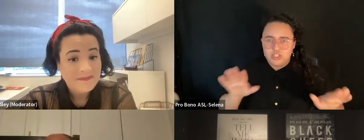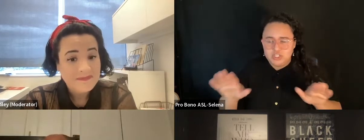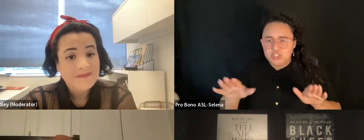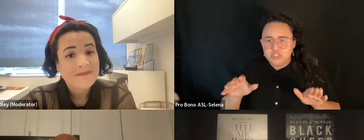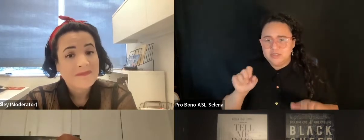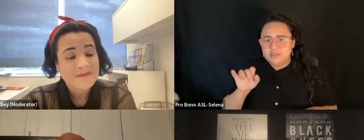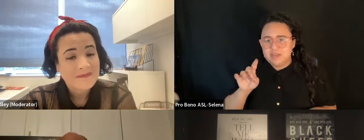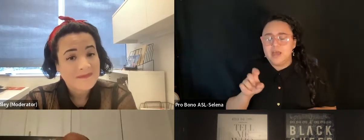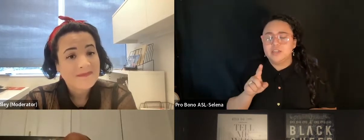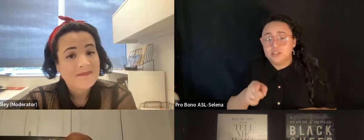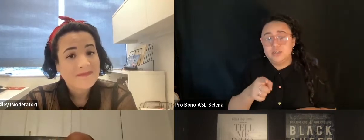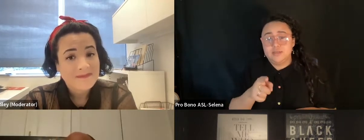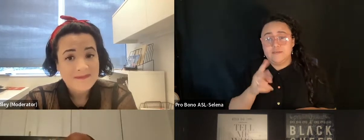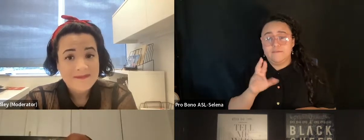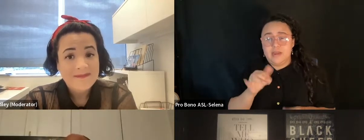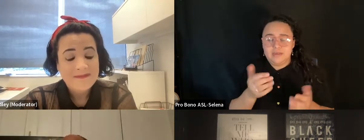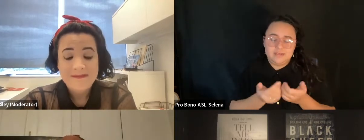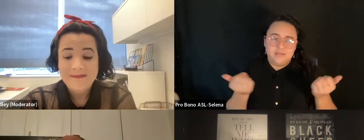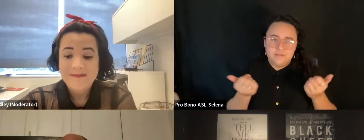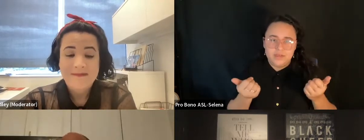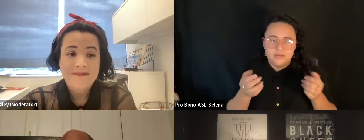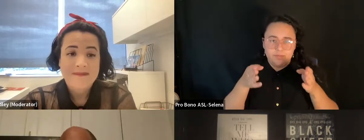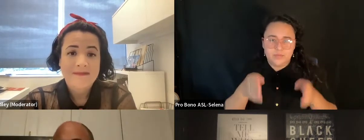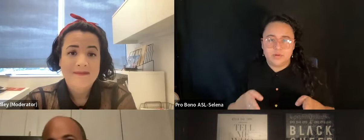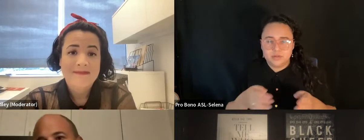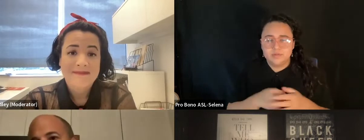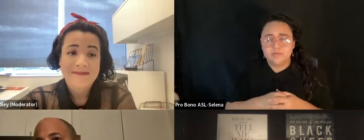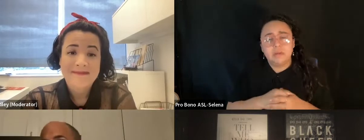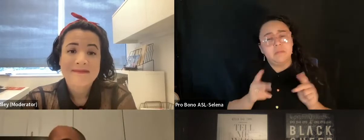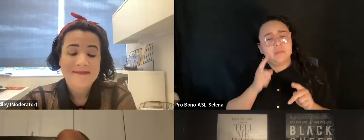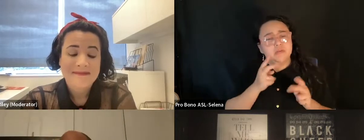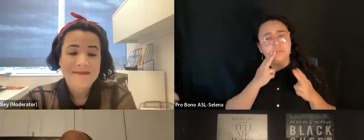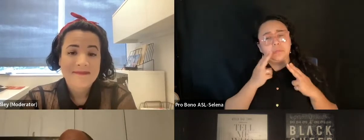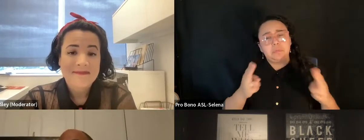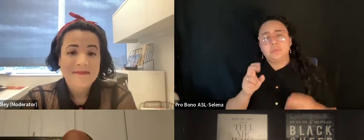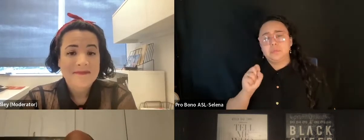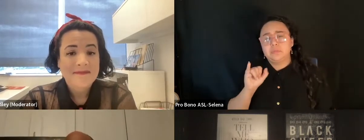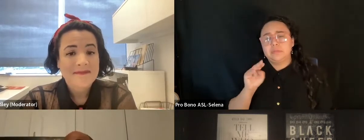you know? About whom there was nothing but, you know, huge public sympathy.